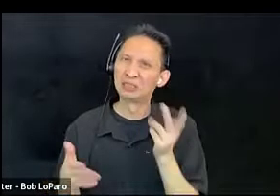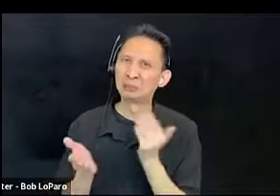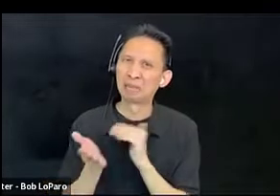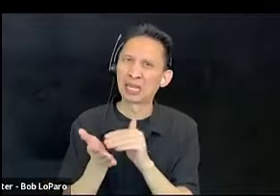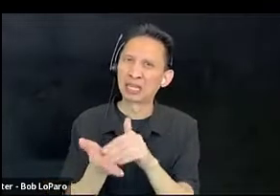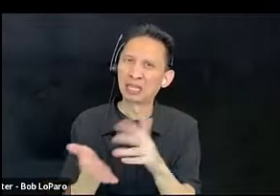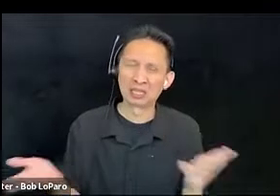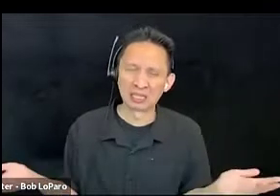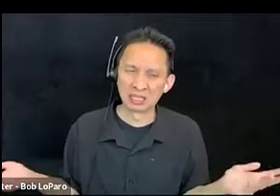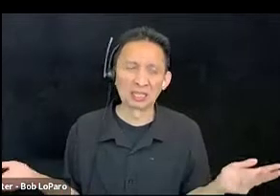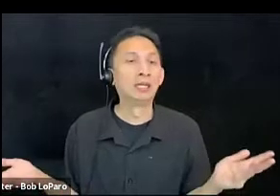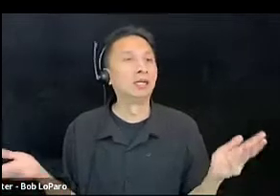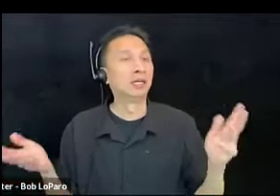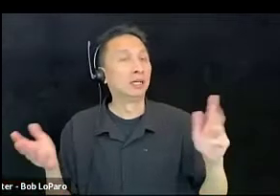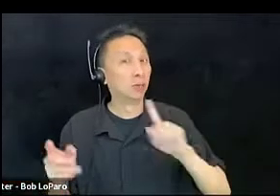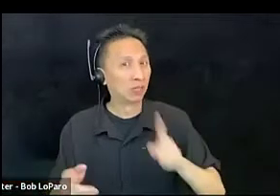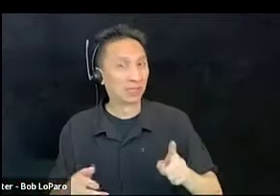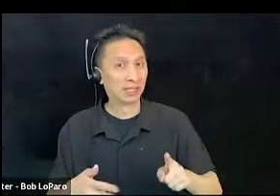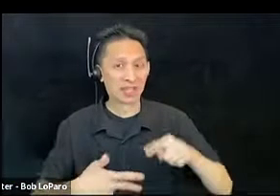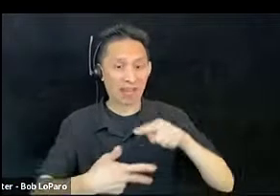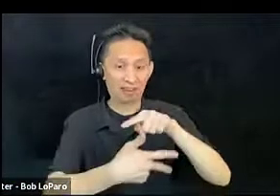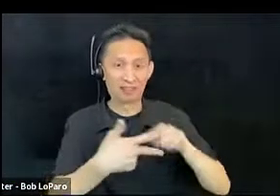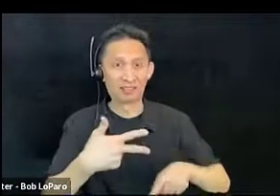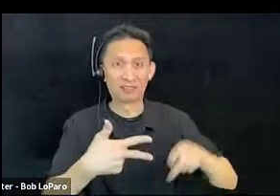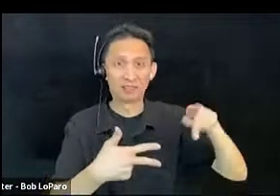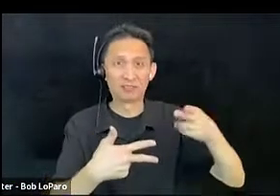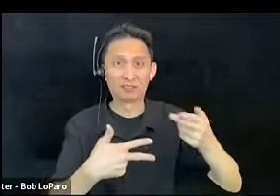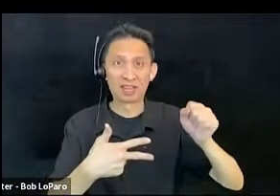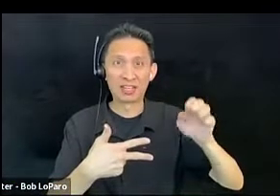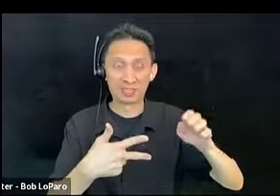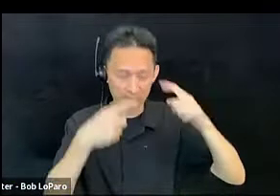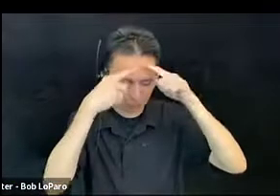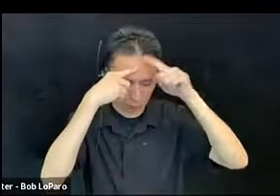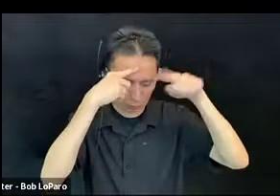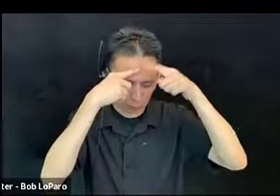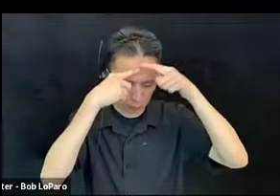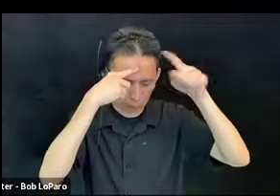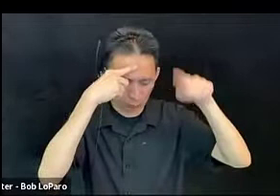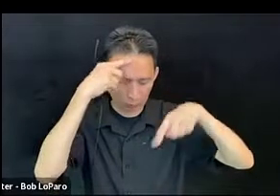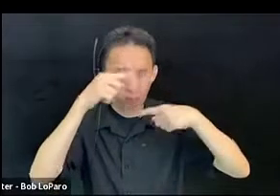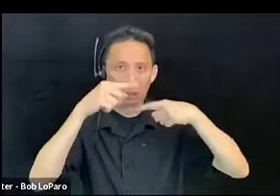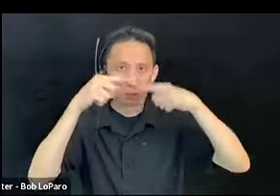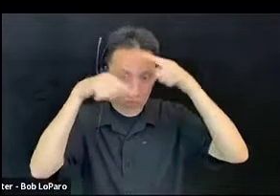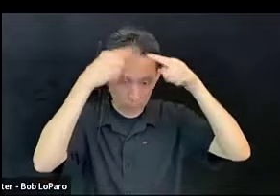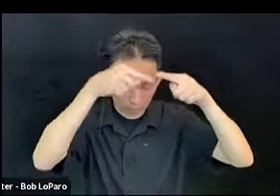between phase of CVI and communication development. I think it's really just that,